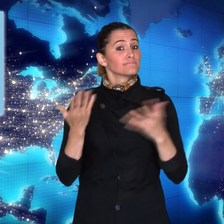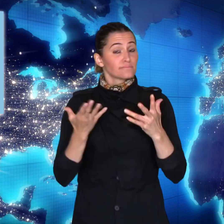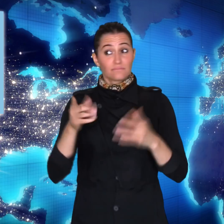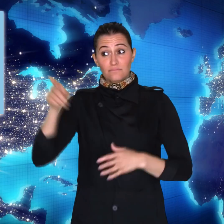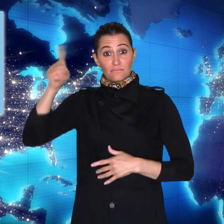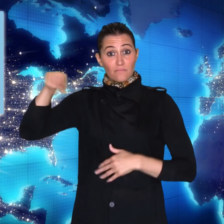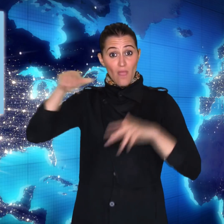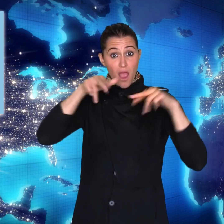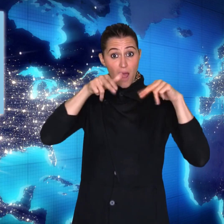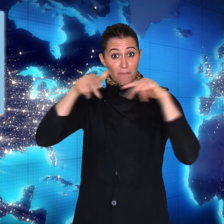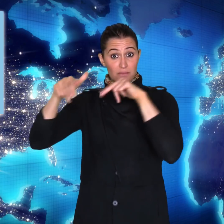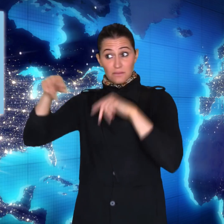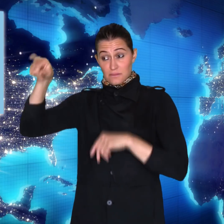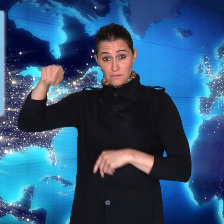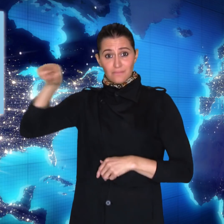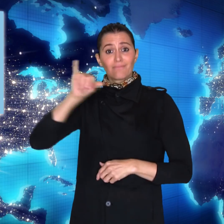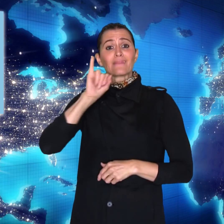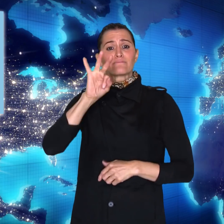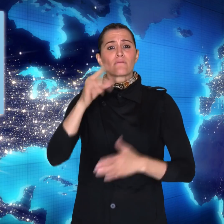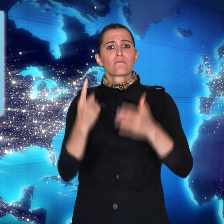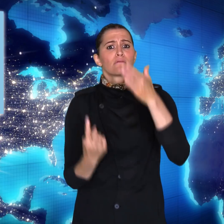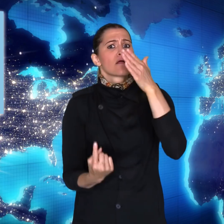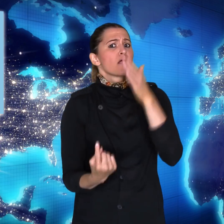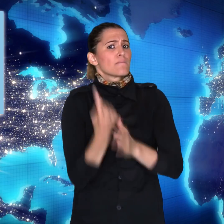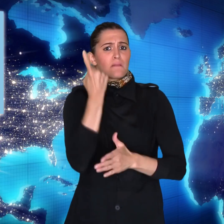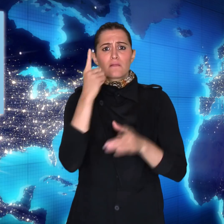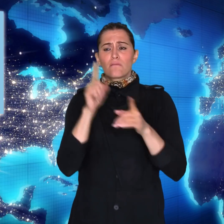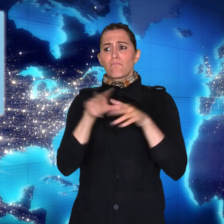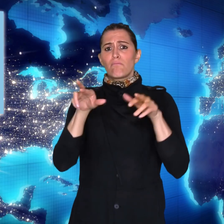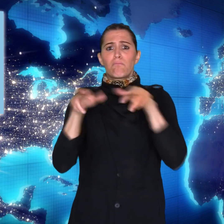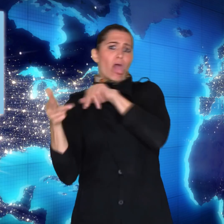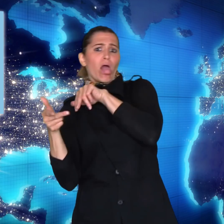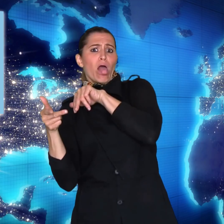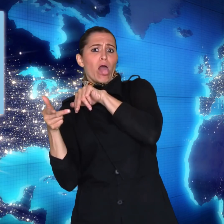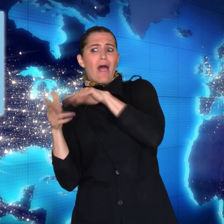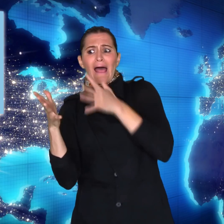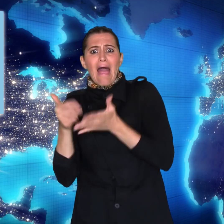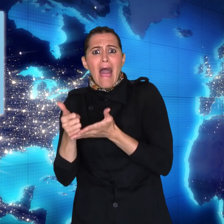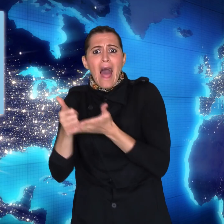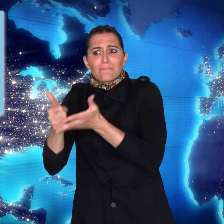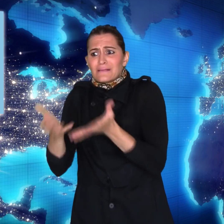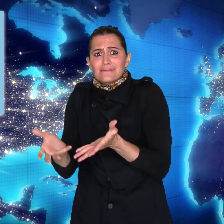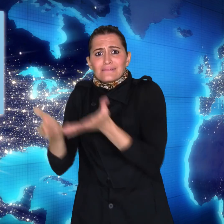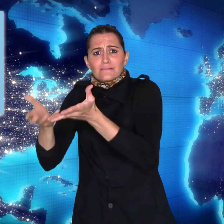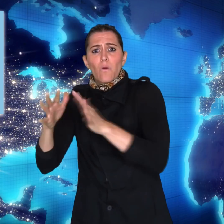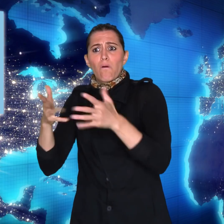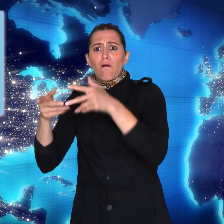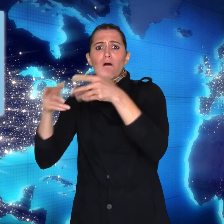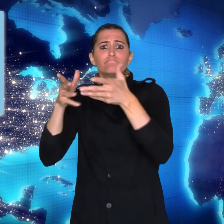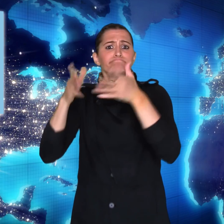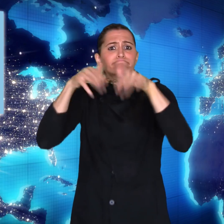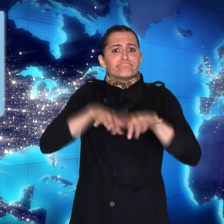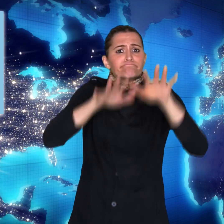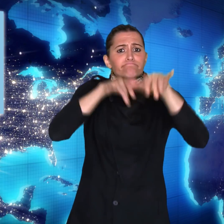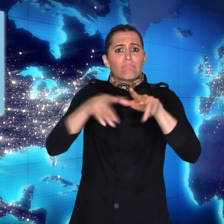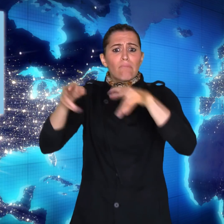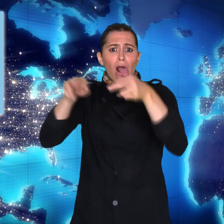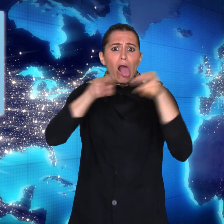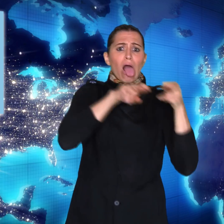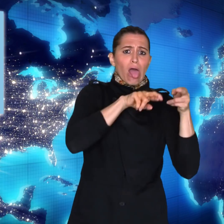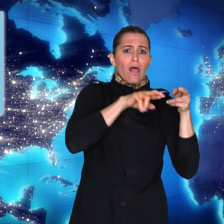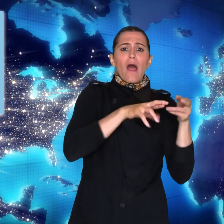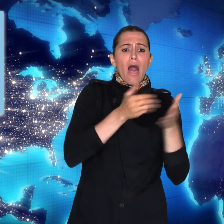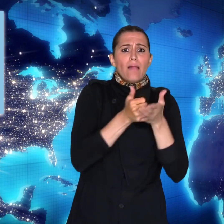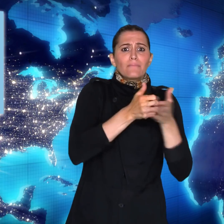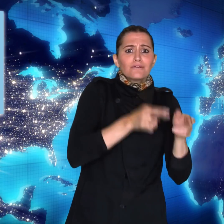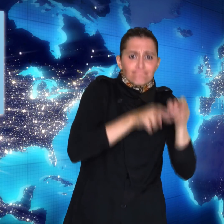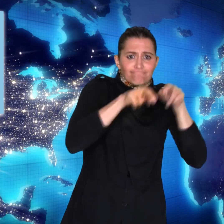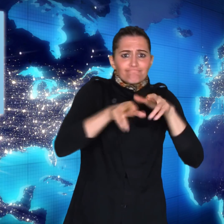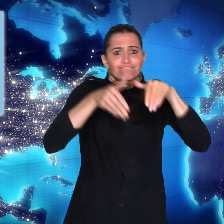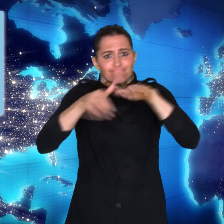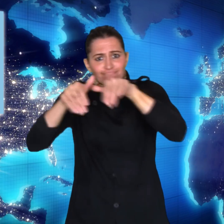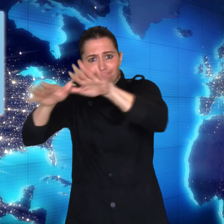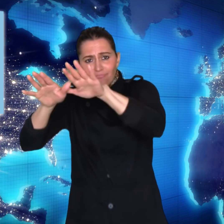A wild dolphin who is deaf becomes